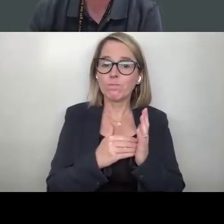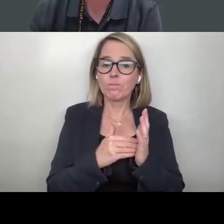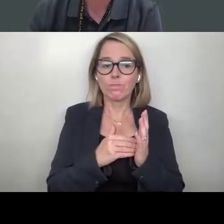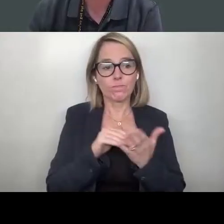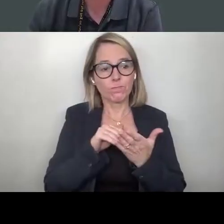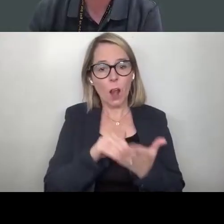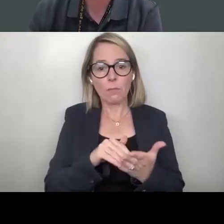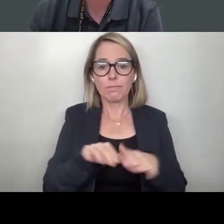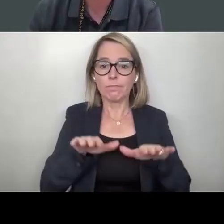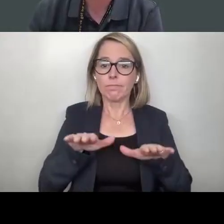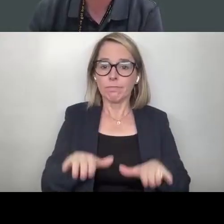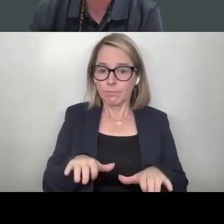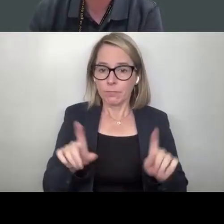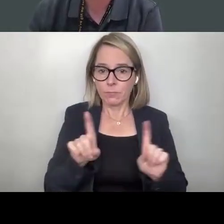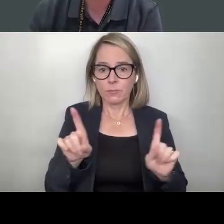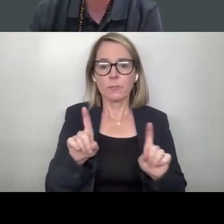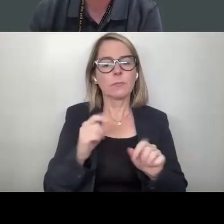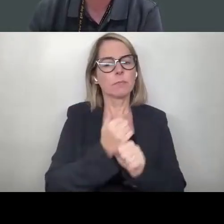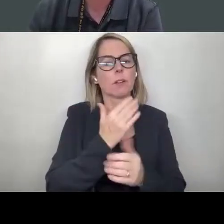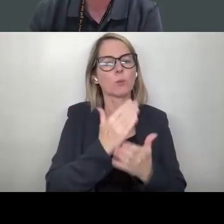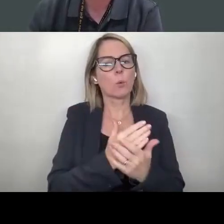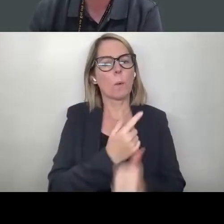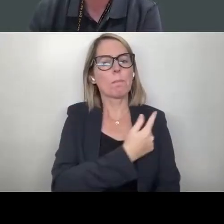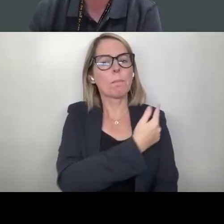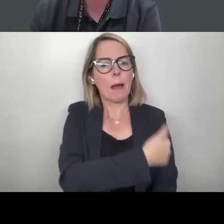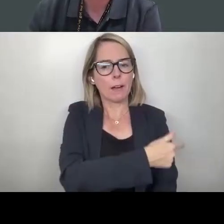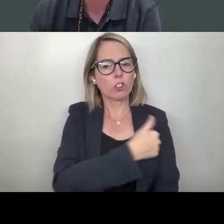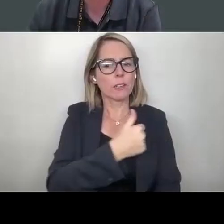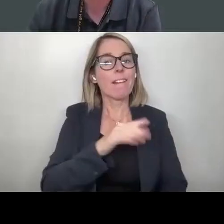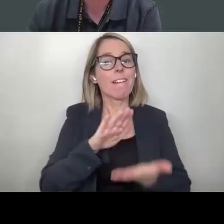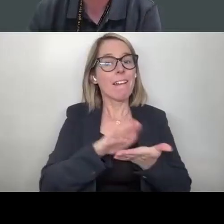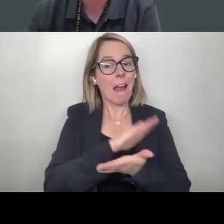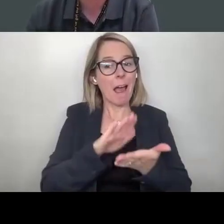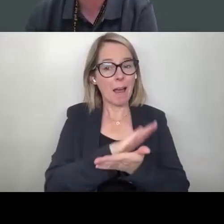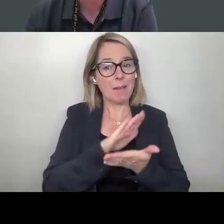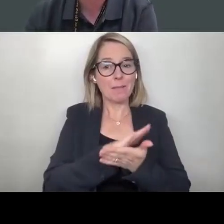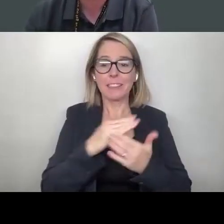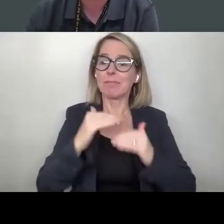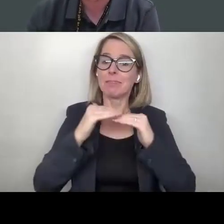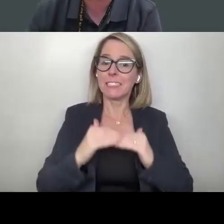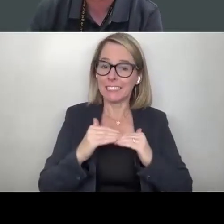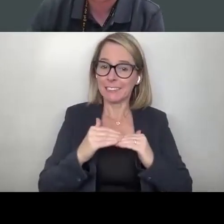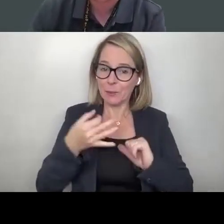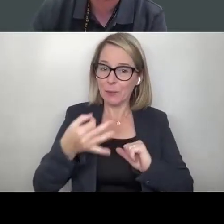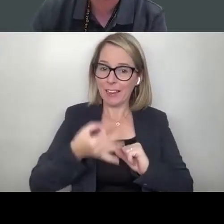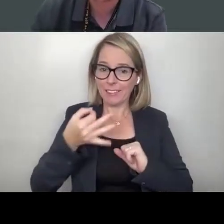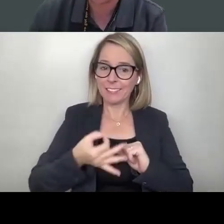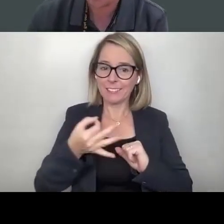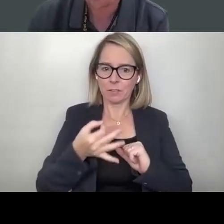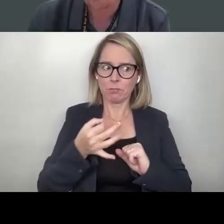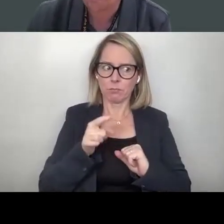ensure that the patient is happy while they are in the waiting room is another example as well.